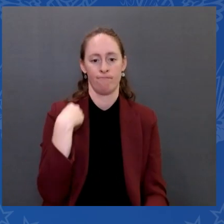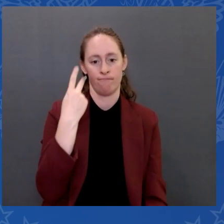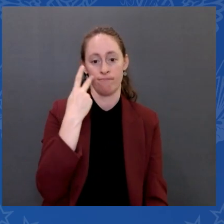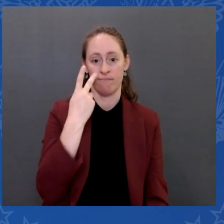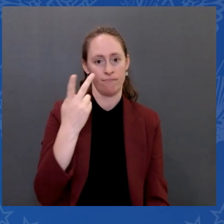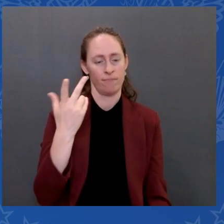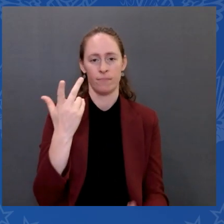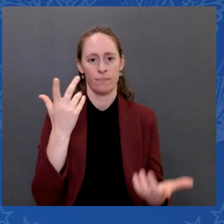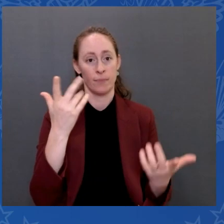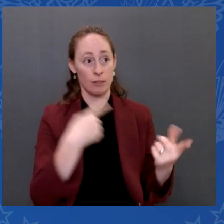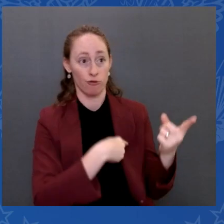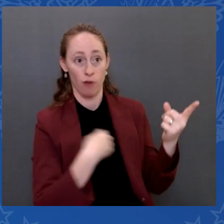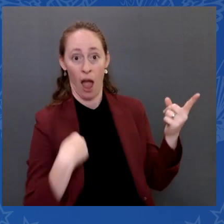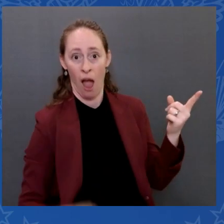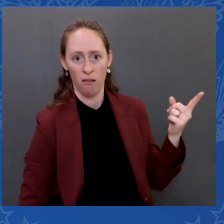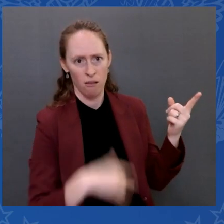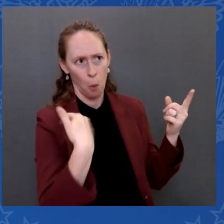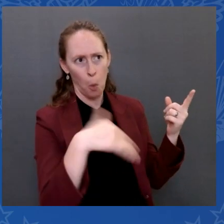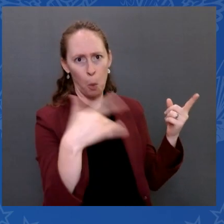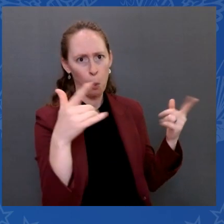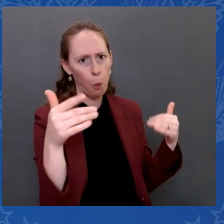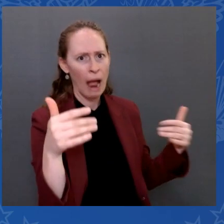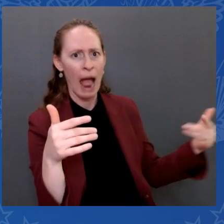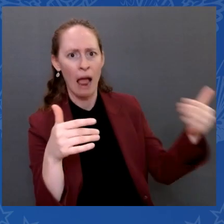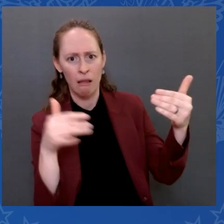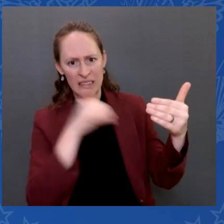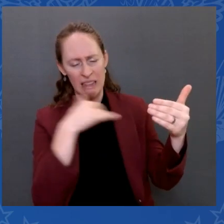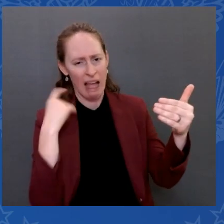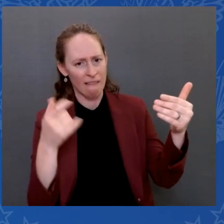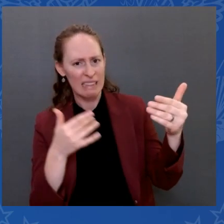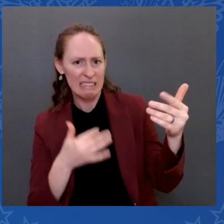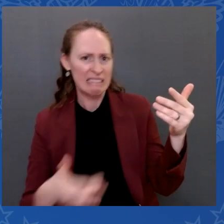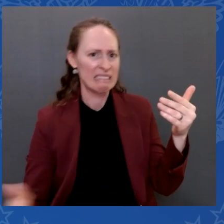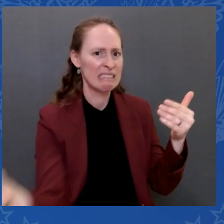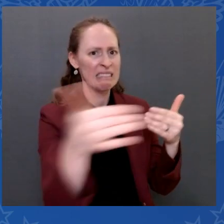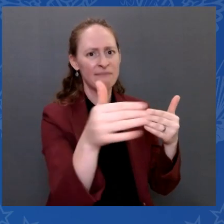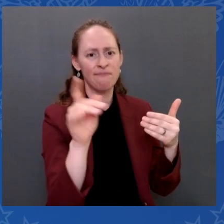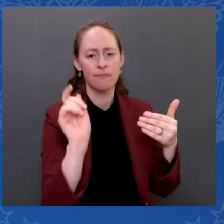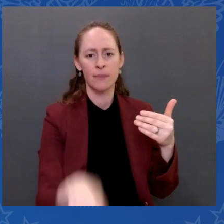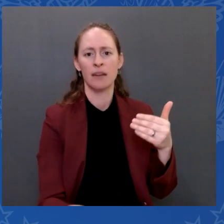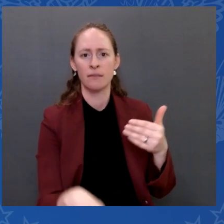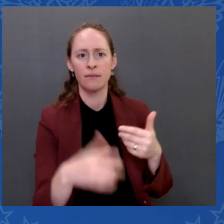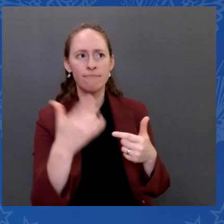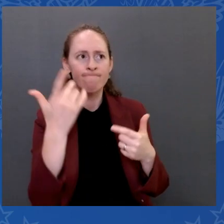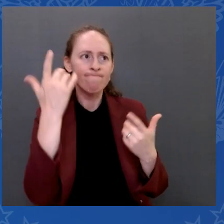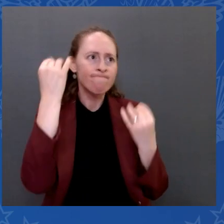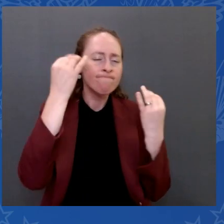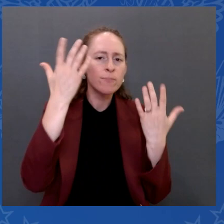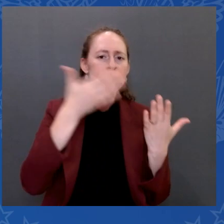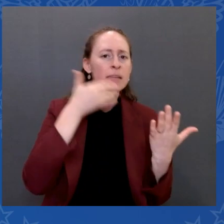Because as others have pointed out, as the President has pointed out, for the first time, we face a competitor that has the means,